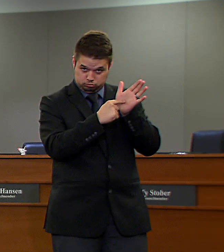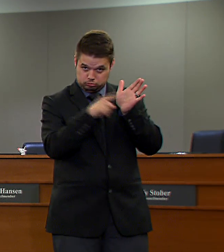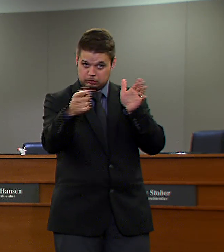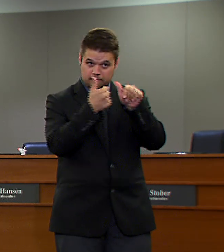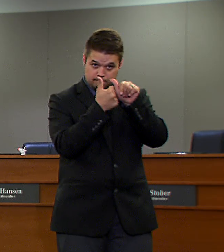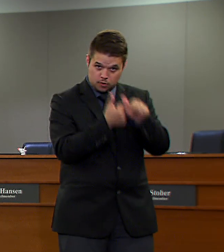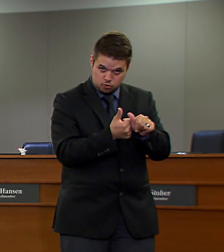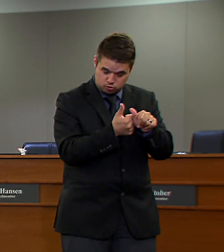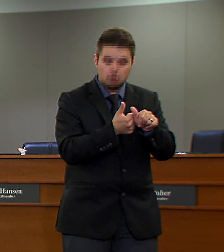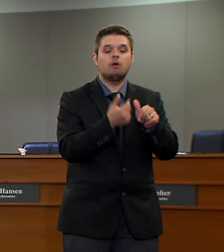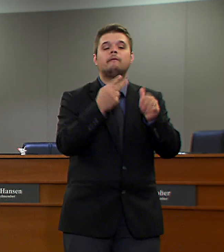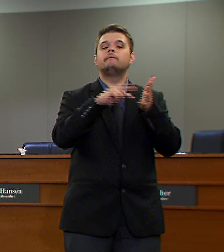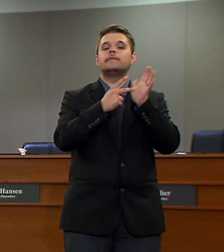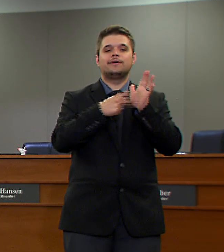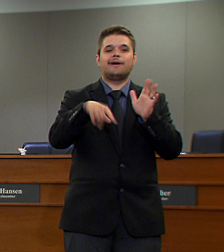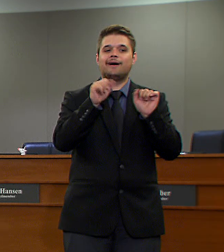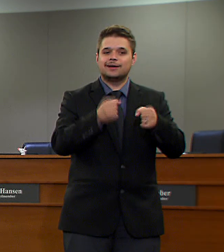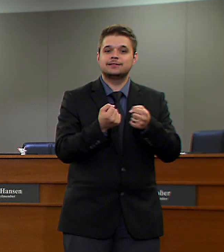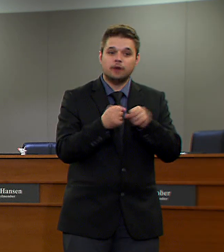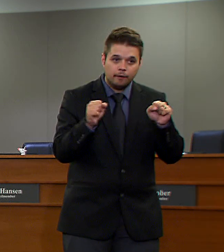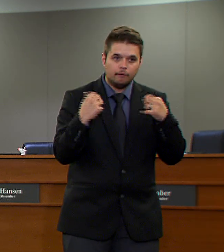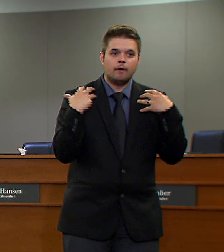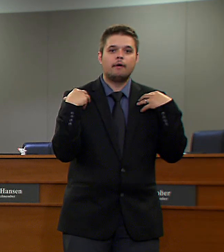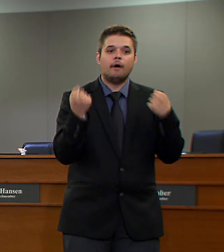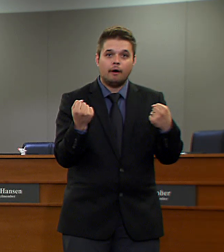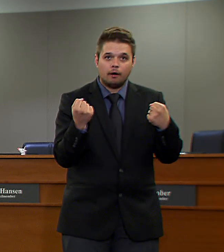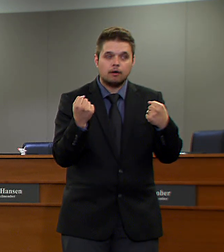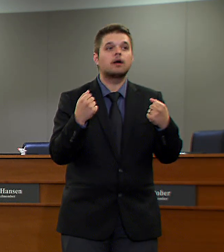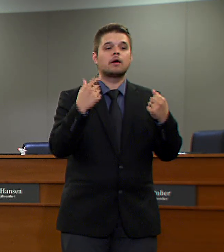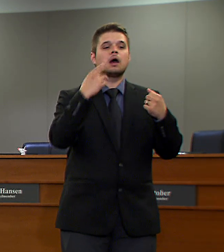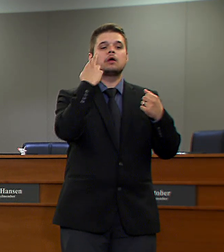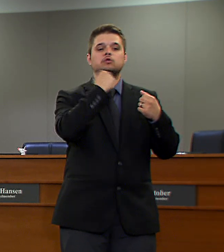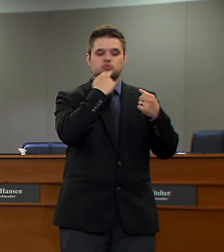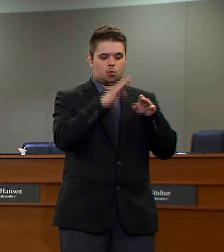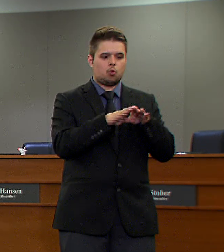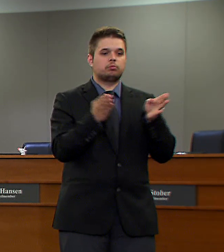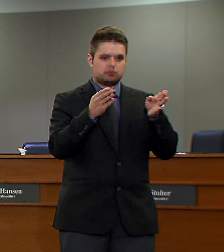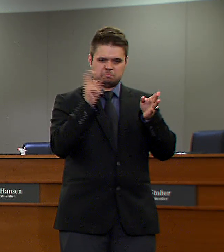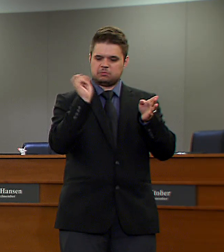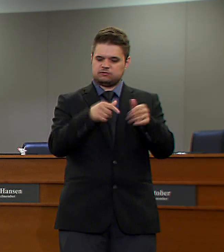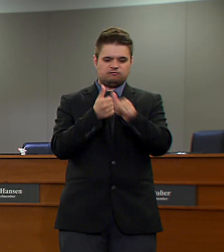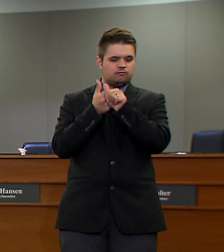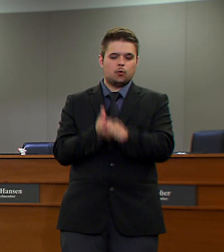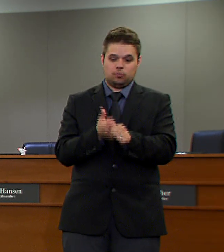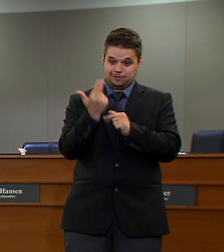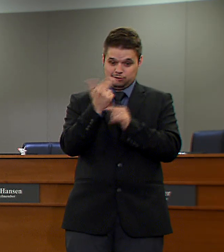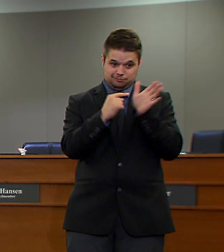comply with in order to reopen. I wanted to give you a brief overview of those requirements,